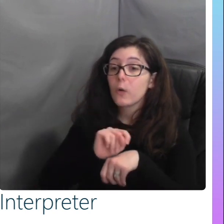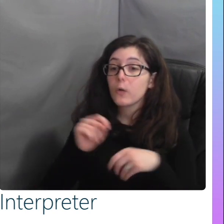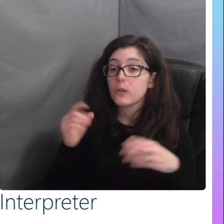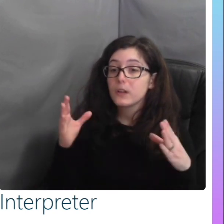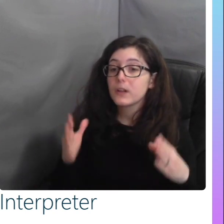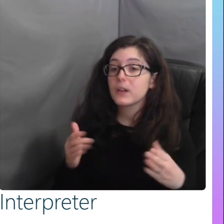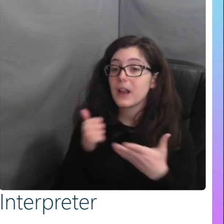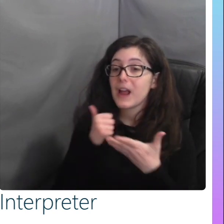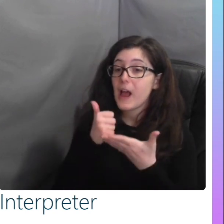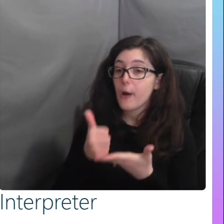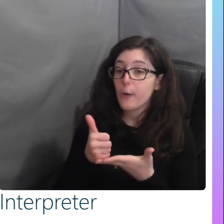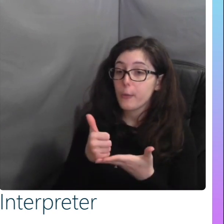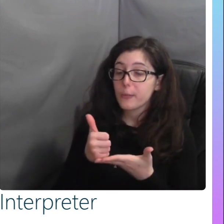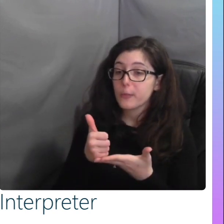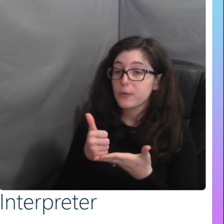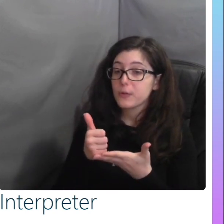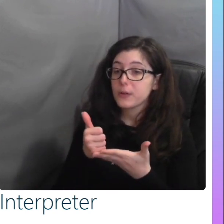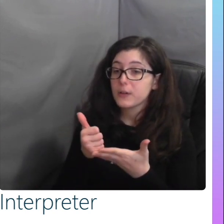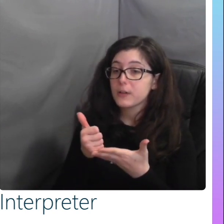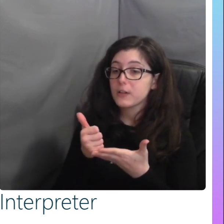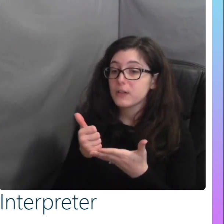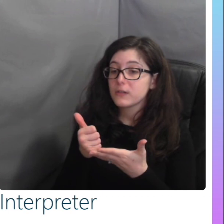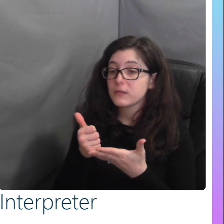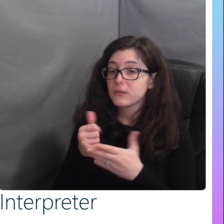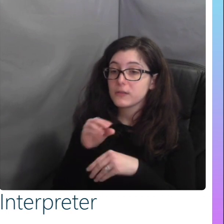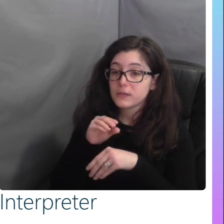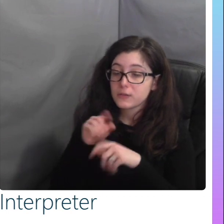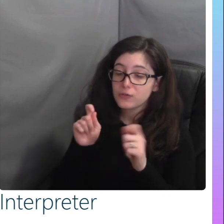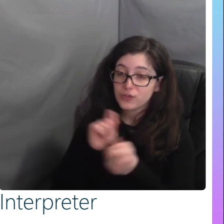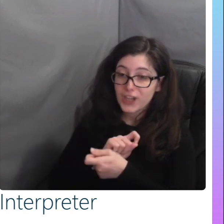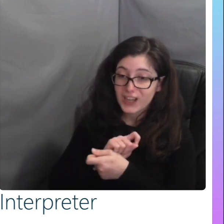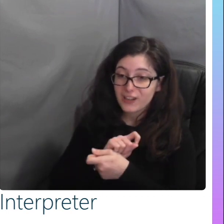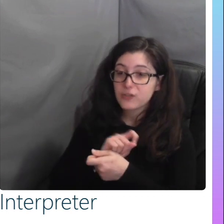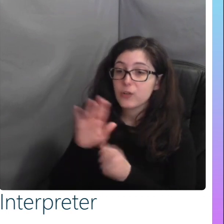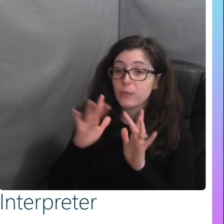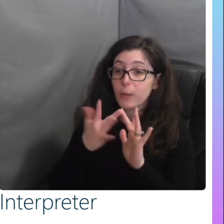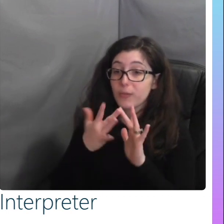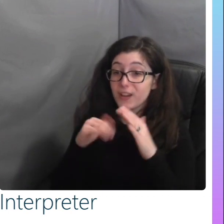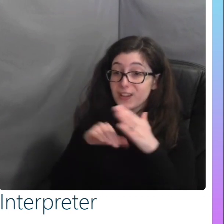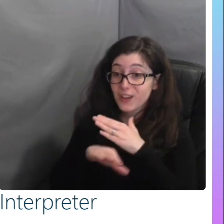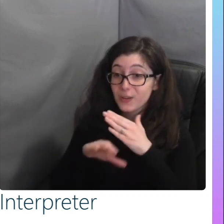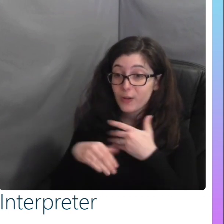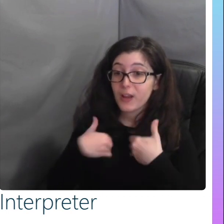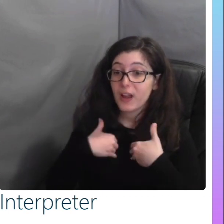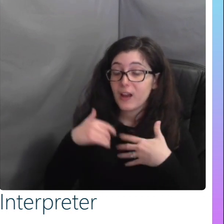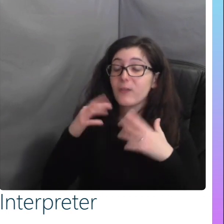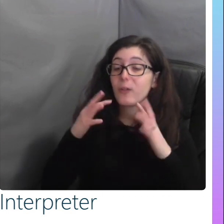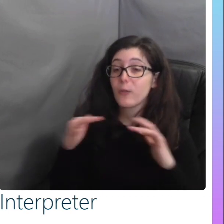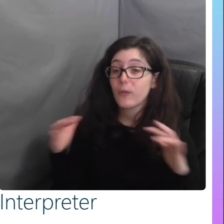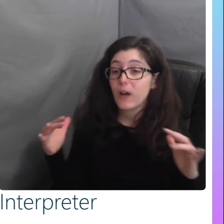with making your website accessible do it in a variety of ways, sometimes they say, "Give it to us, we'll make it accessible"